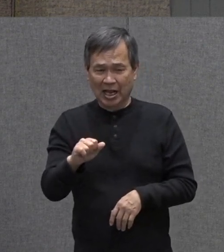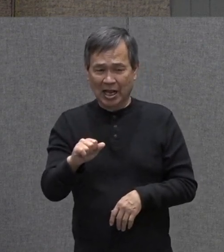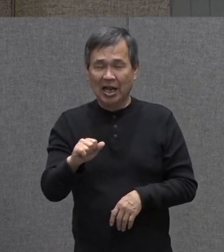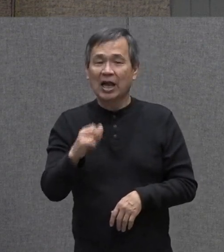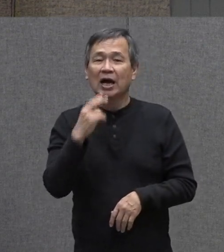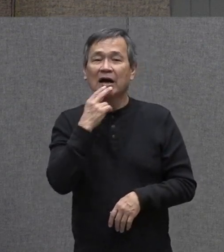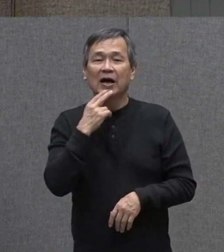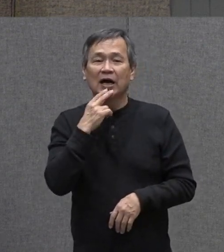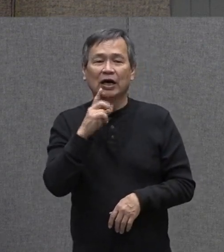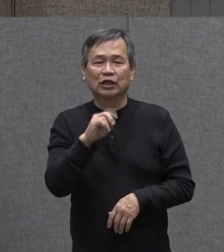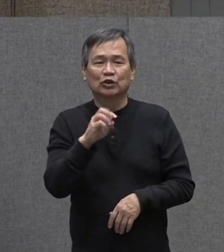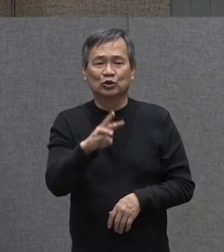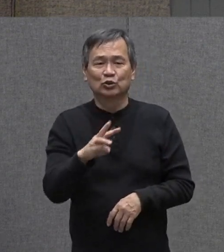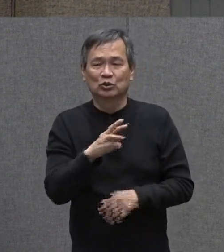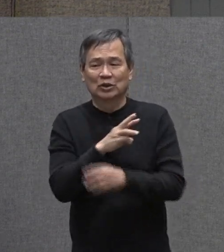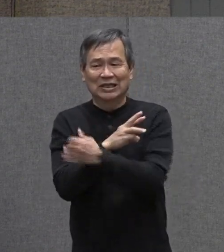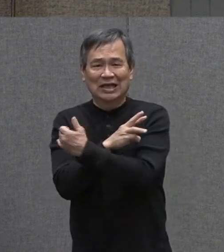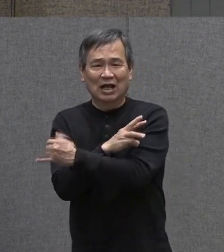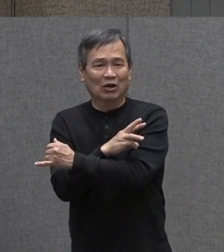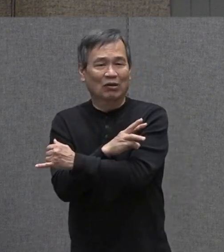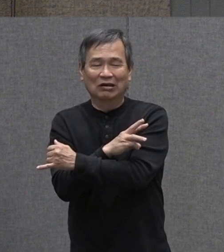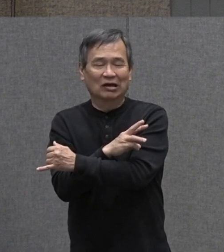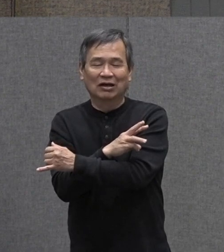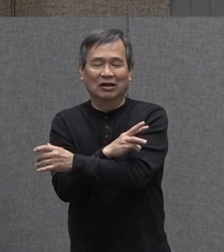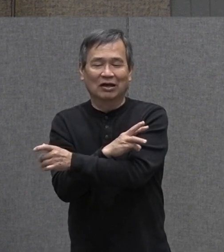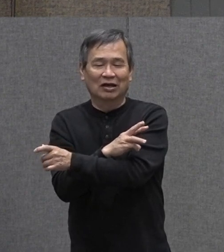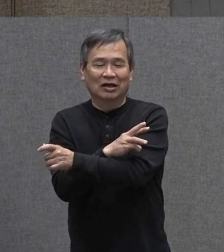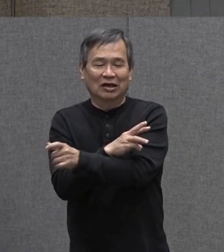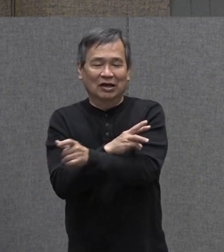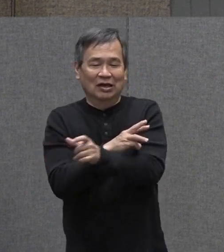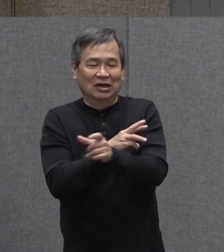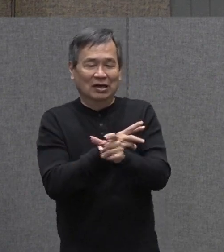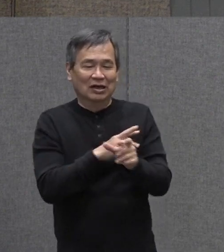No, I have to put my adjective first.